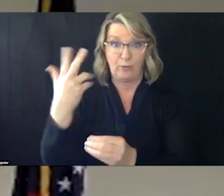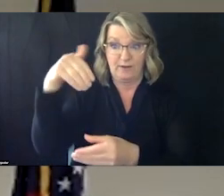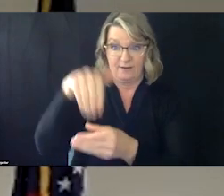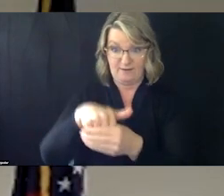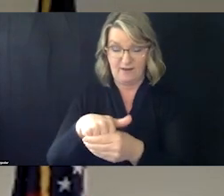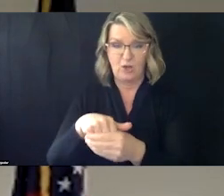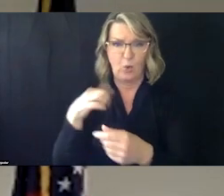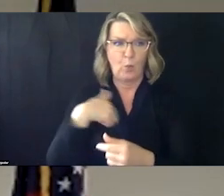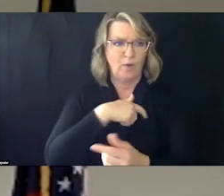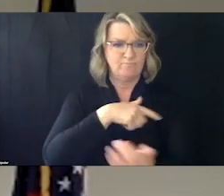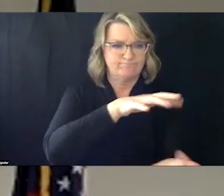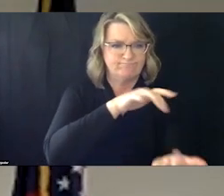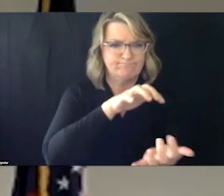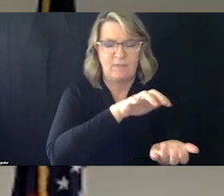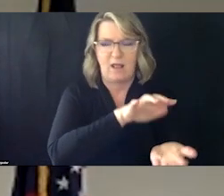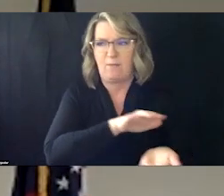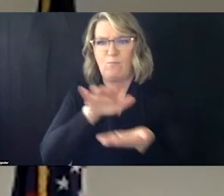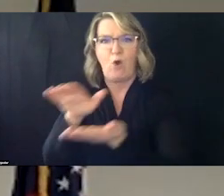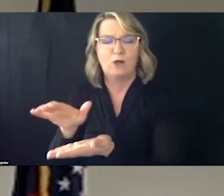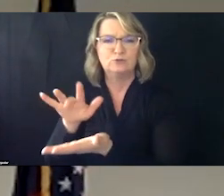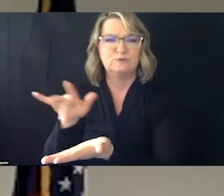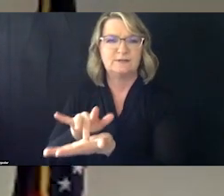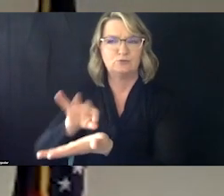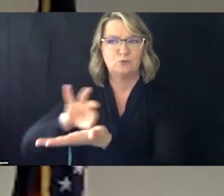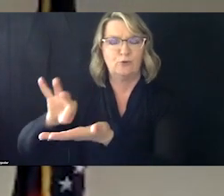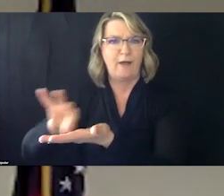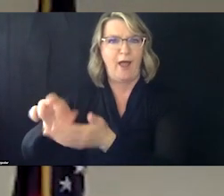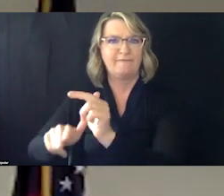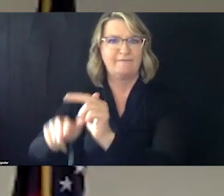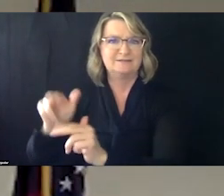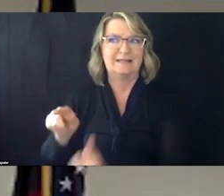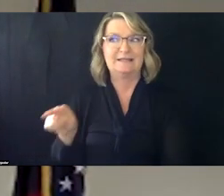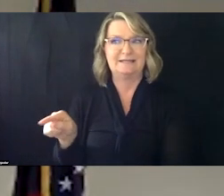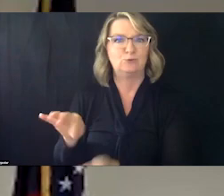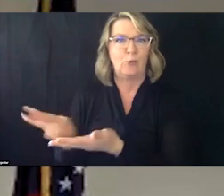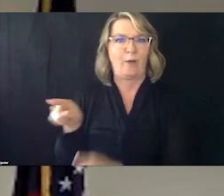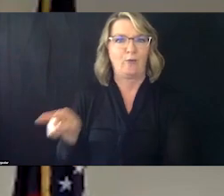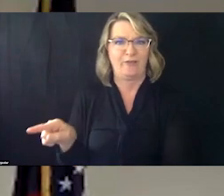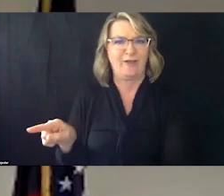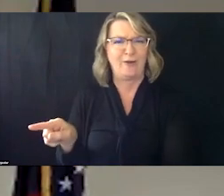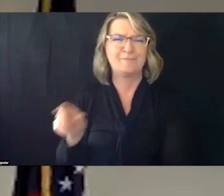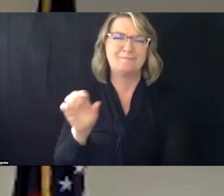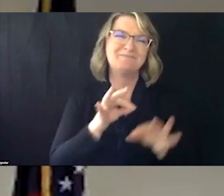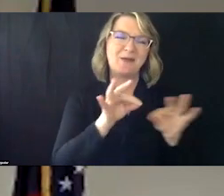to our Central Count facility to be counted as I described in the video but that was